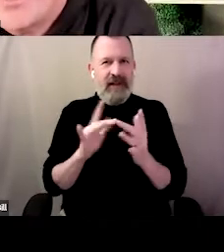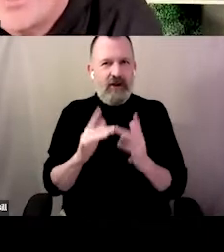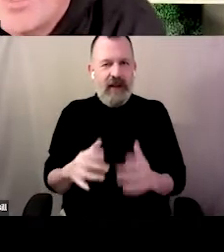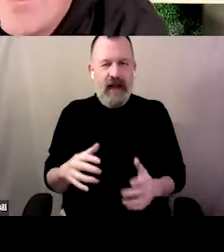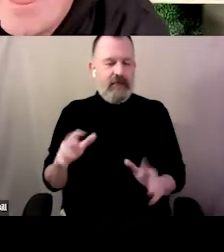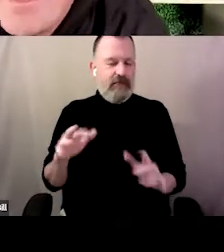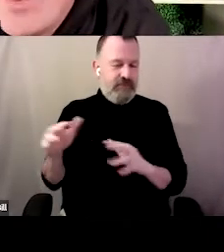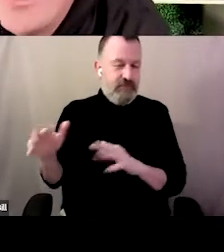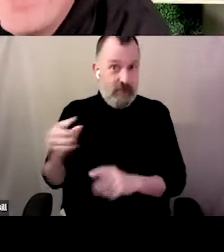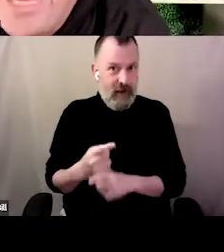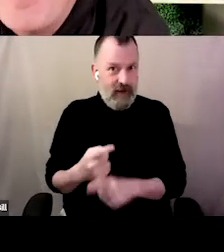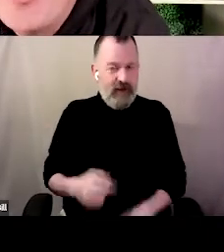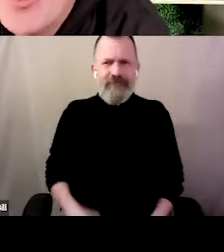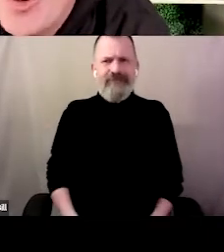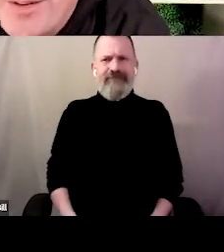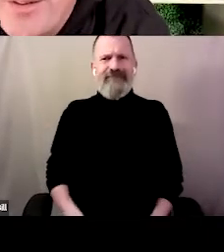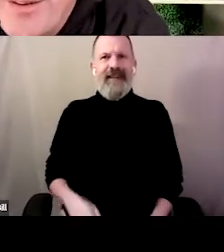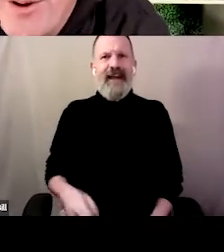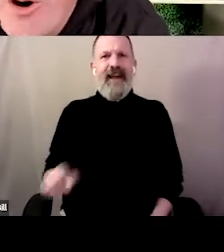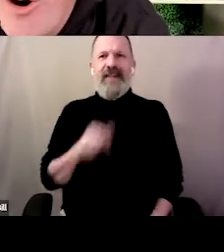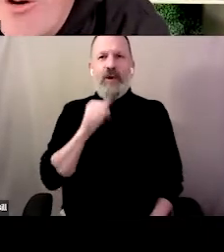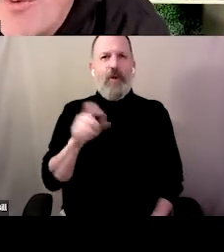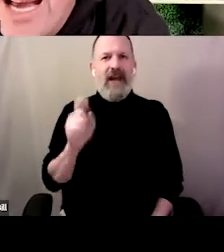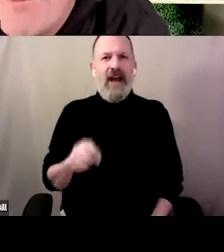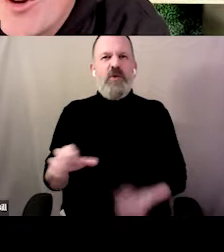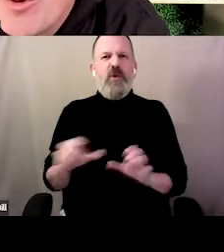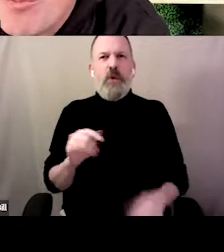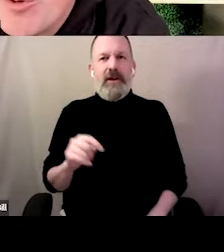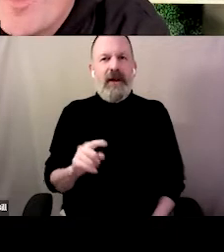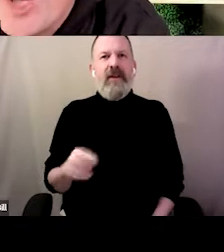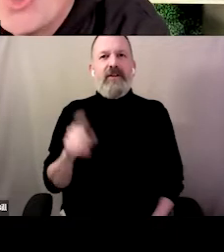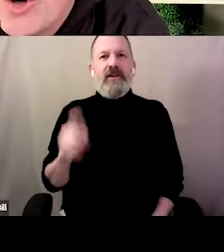CalebBarlow: They wouldn't even have to do it all. They would have to do is prove they could